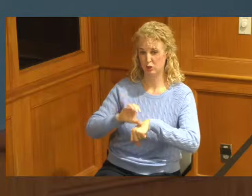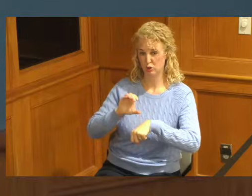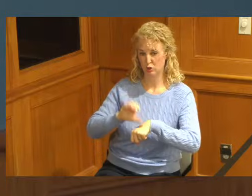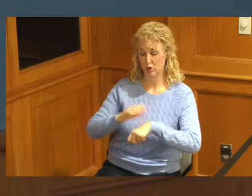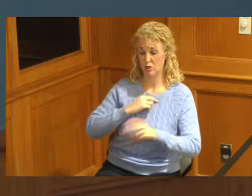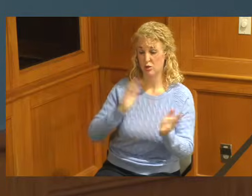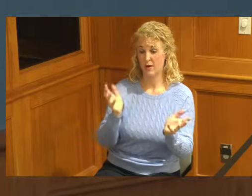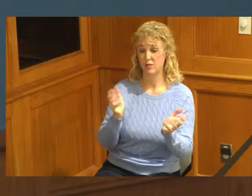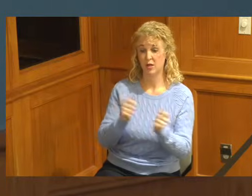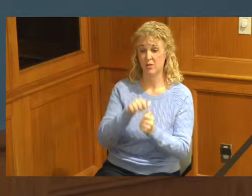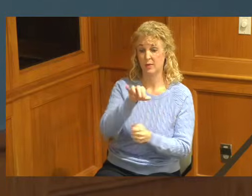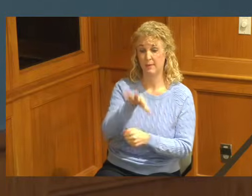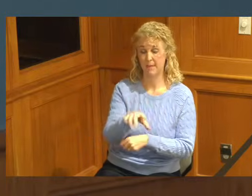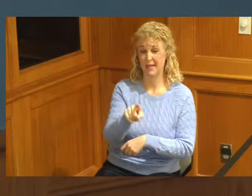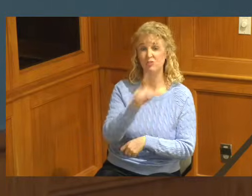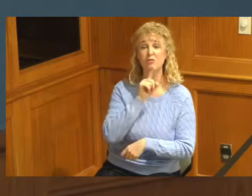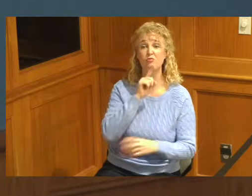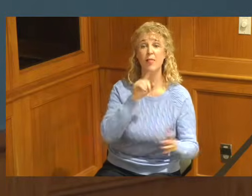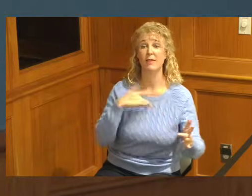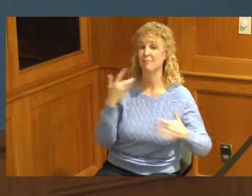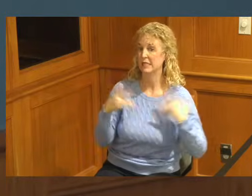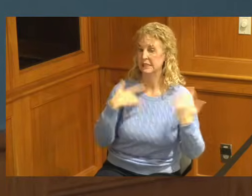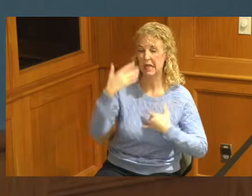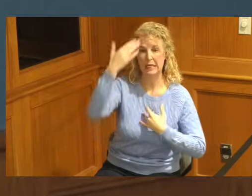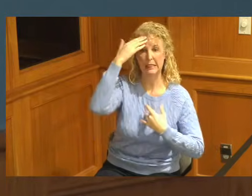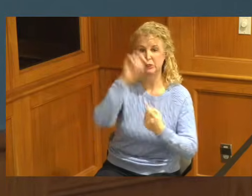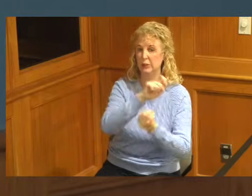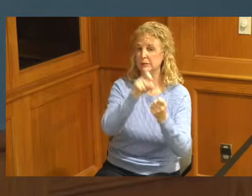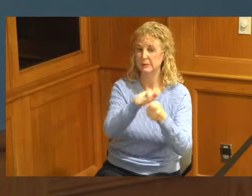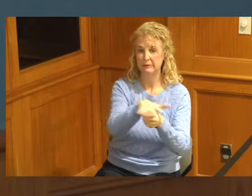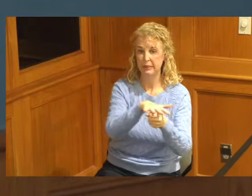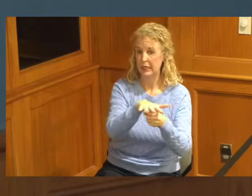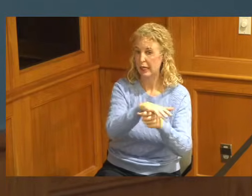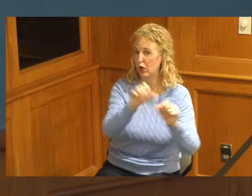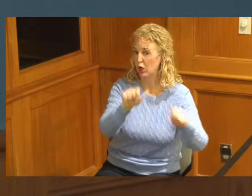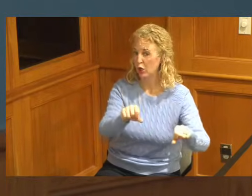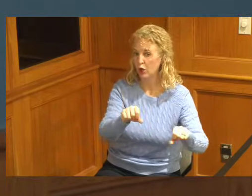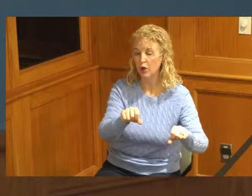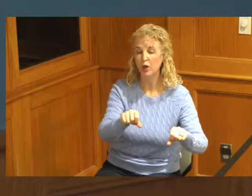pastor, he was really excited. He knew exactly what area you might be interested in. And so,